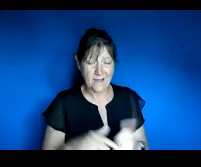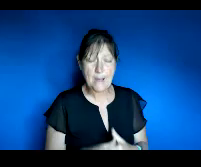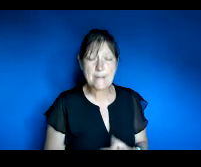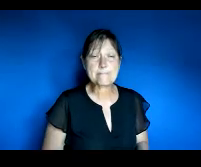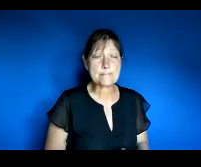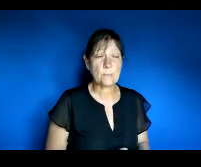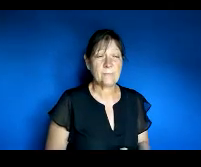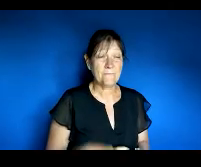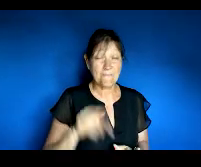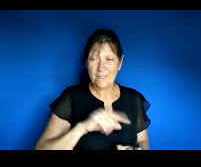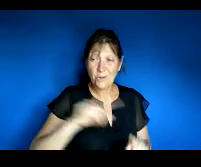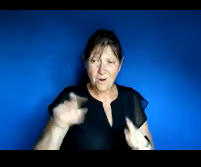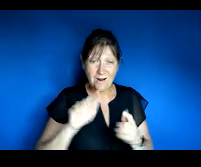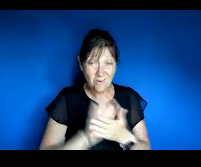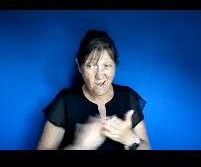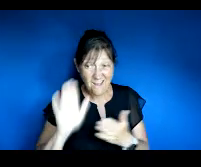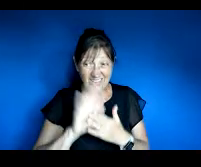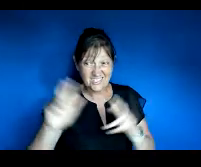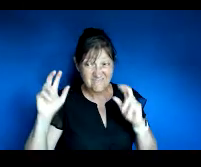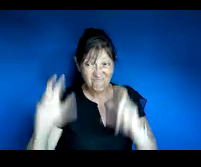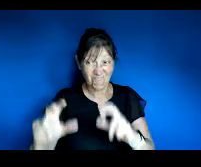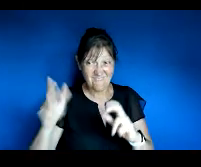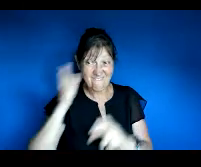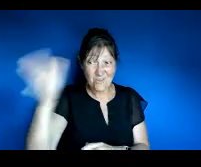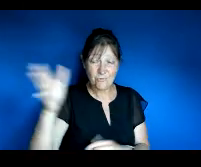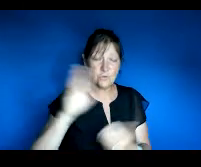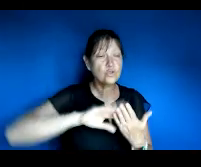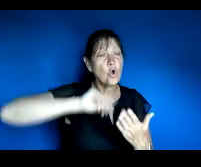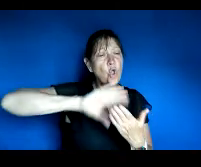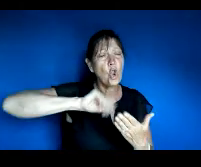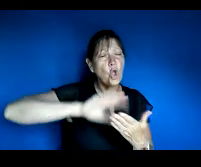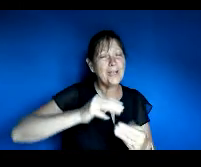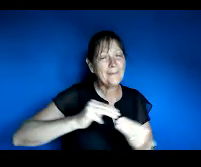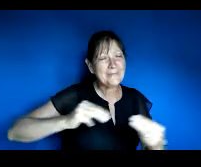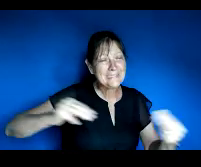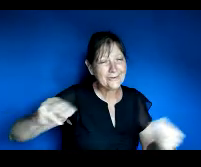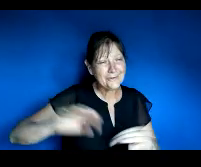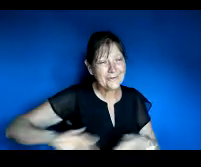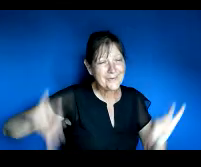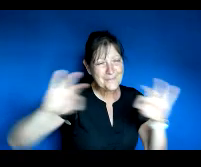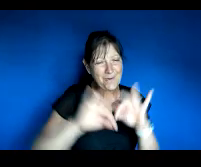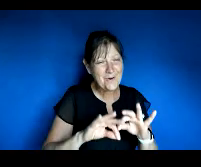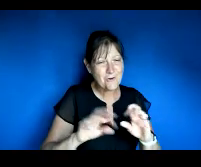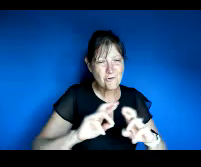you're here, you're investing in your future, so learning the material, retaining the material, so that you can use it, you know,